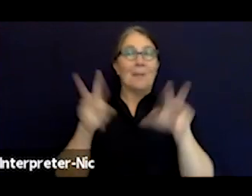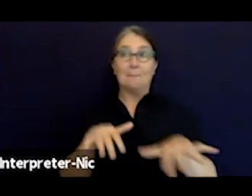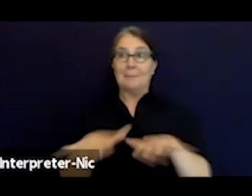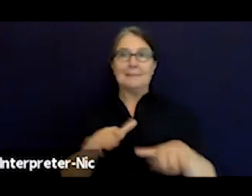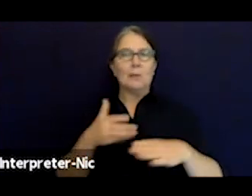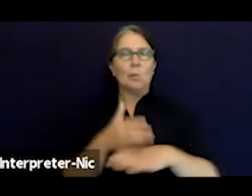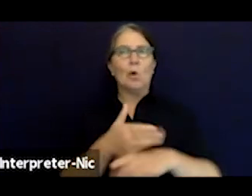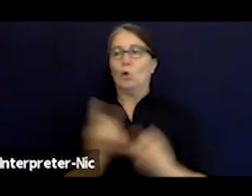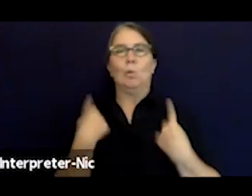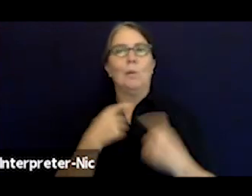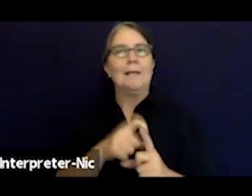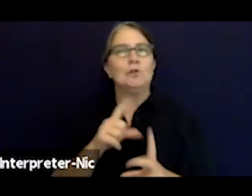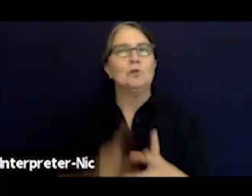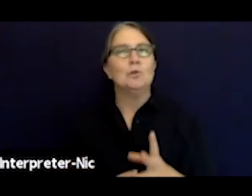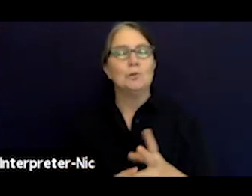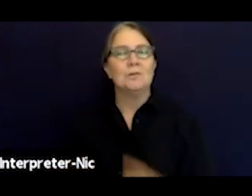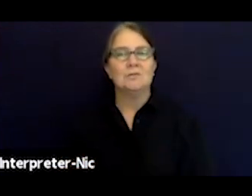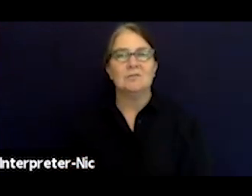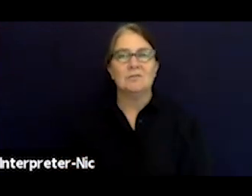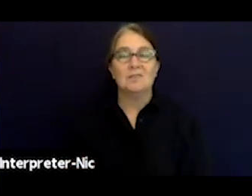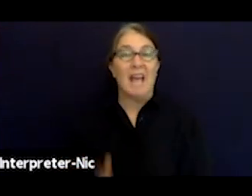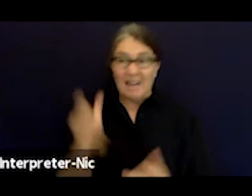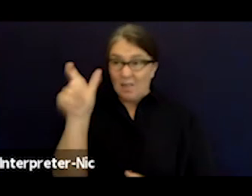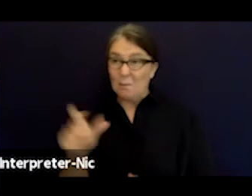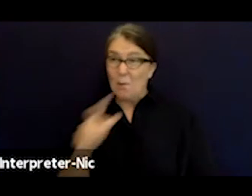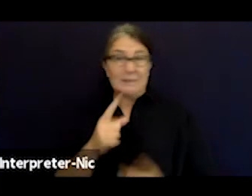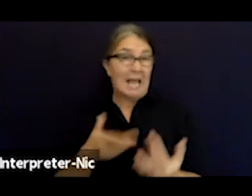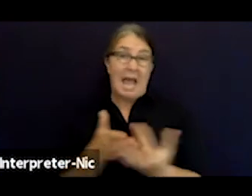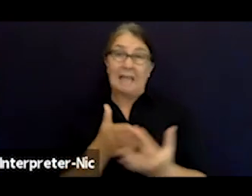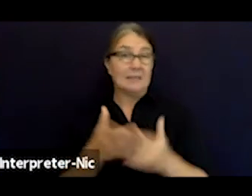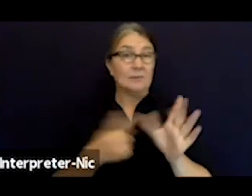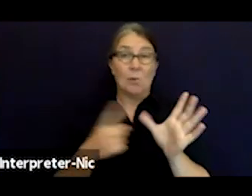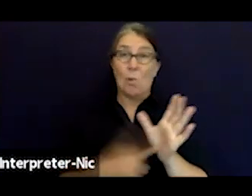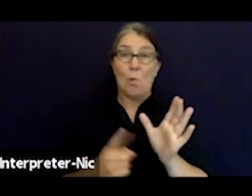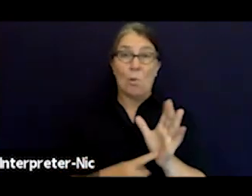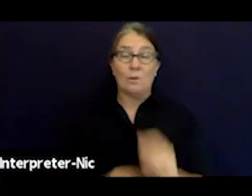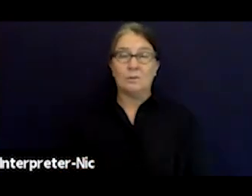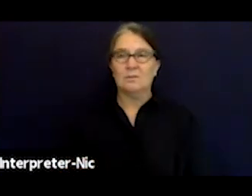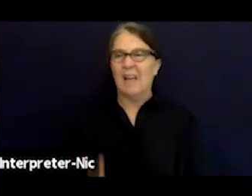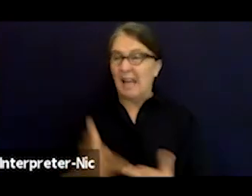Leslie says, “Access for everyone.” H. Swain says, “Time estimates.” Megan says, “Access instead of